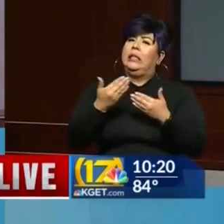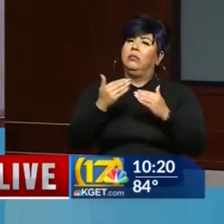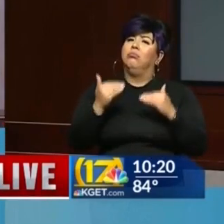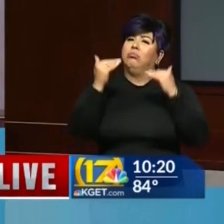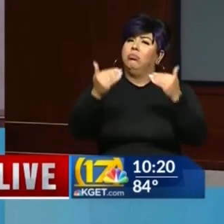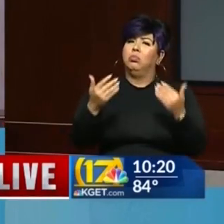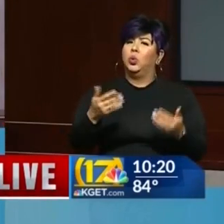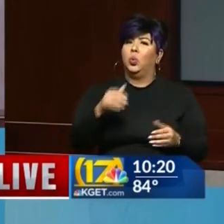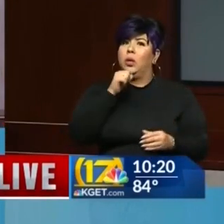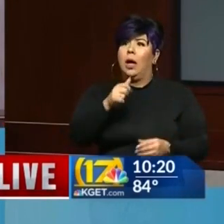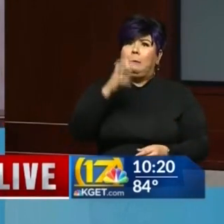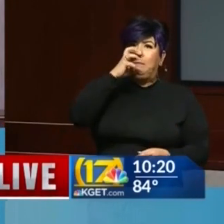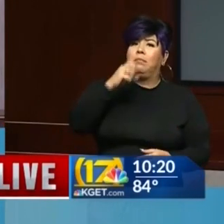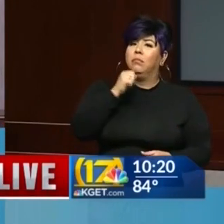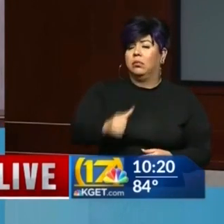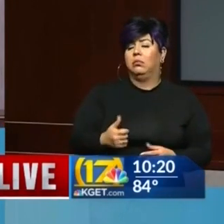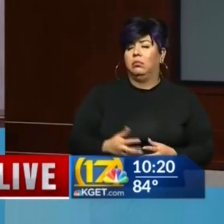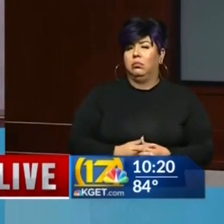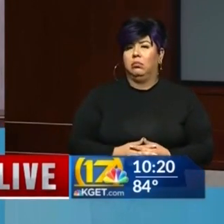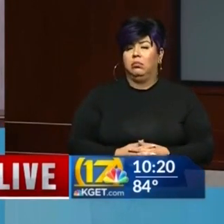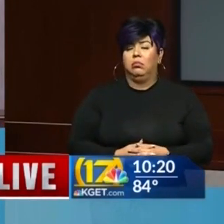ONLY METRIC THAT THE COUNTY IS